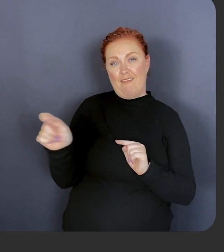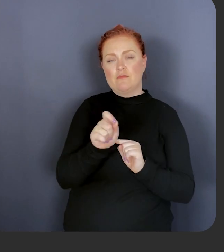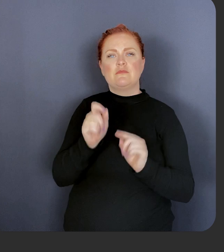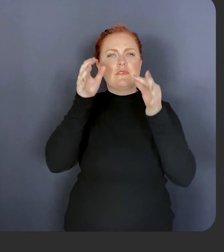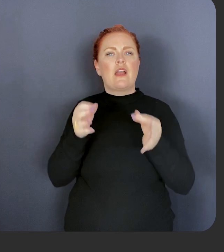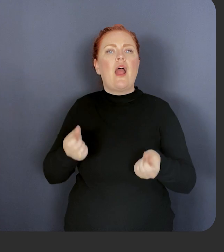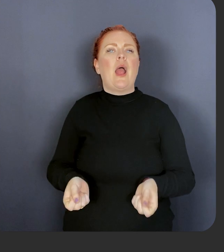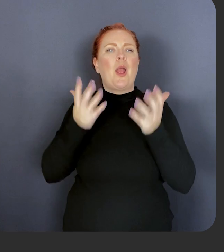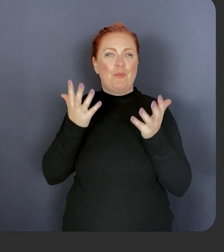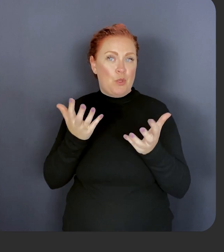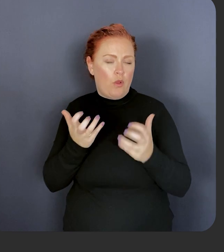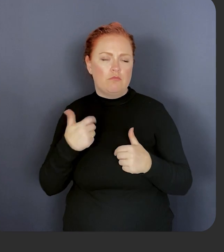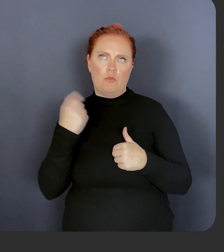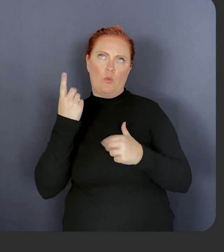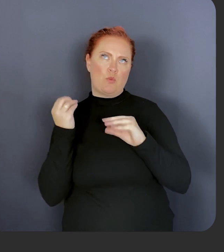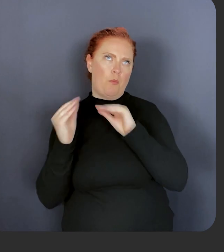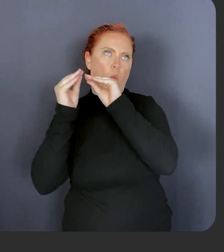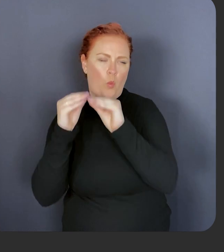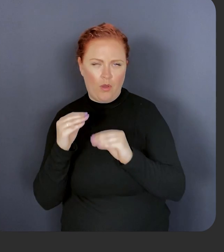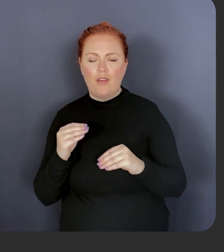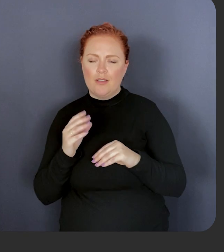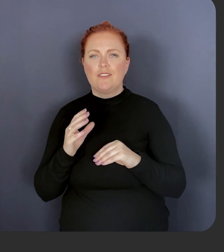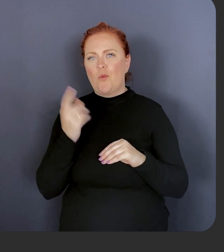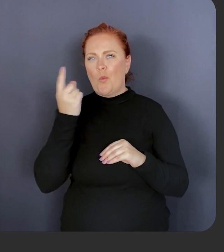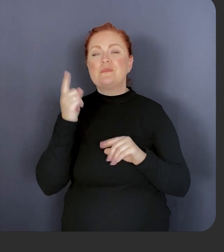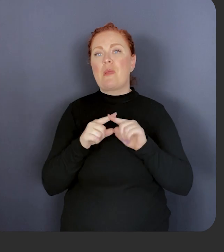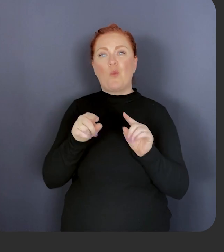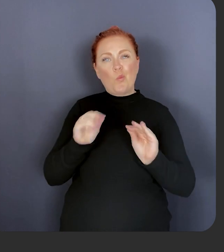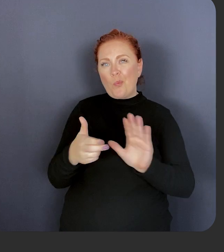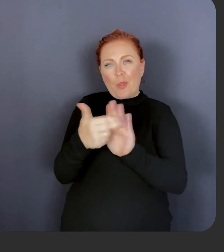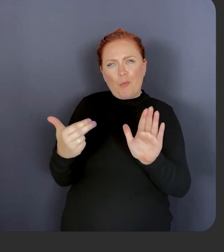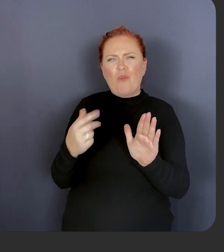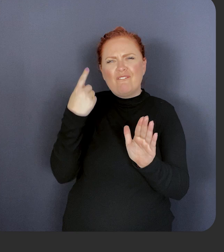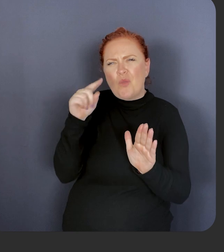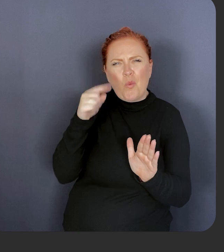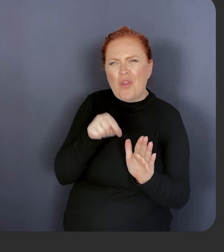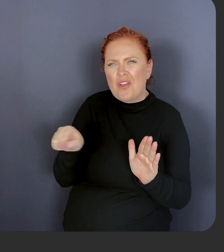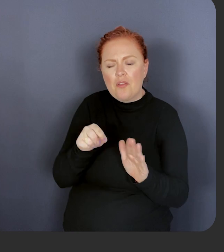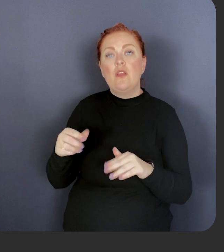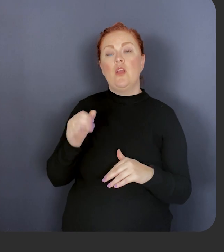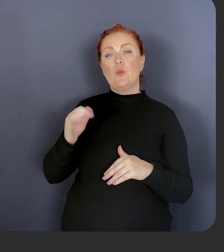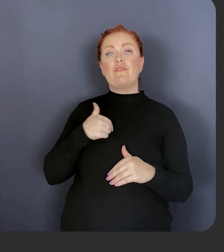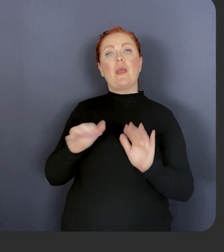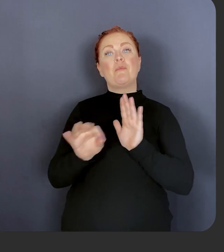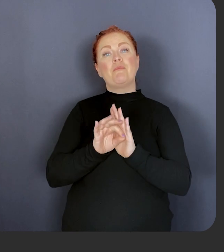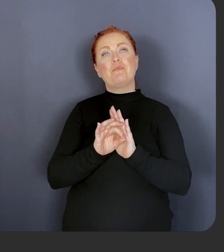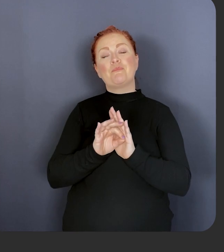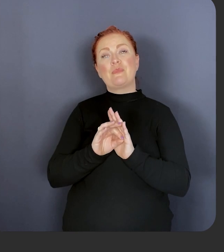I always want more than a baker's dozen-- doesn't have a label as well. So if I go into To Do eight, I'm looking